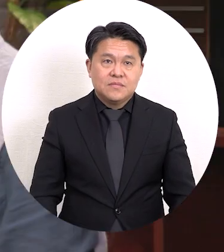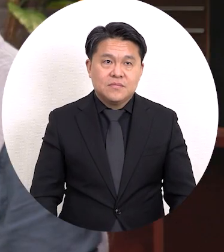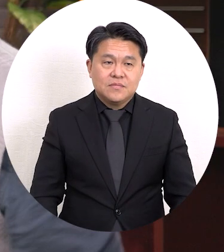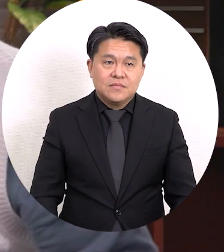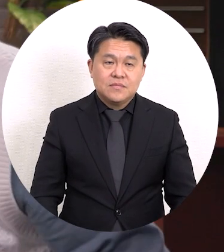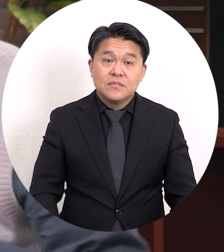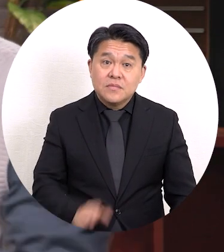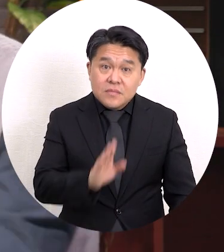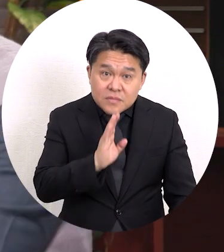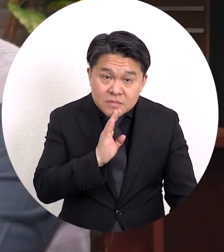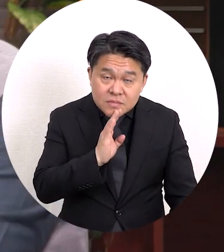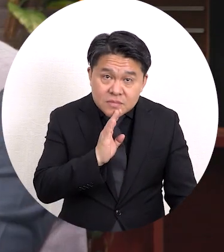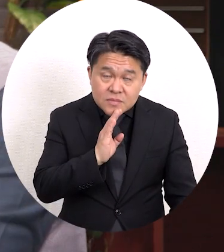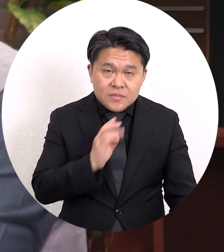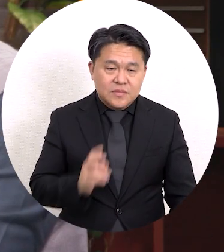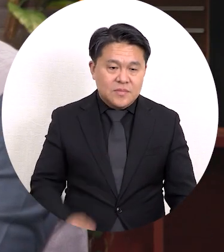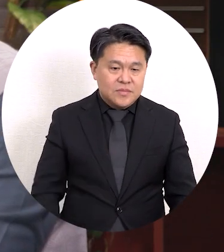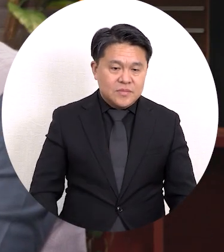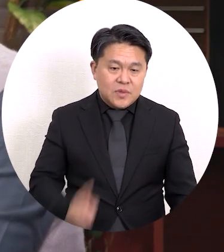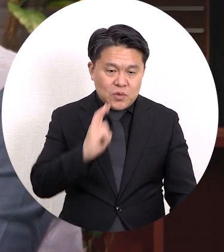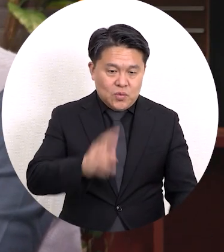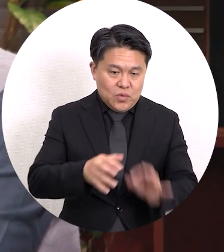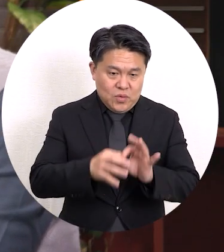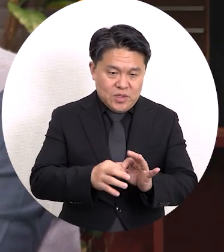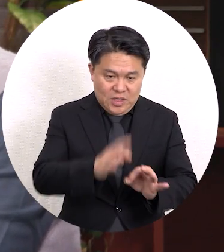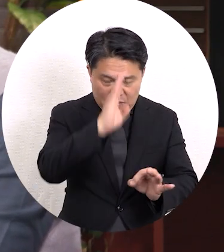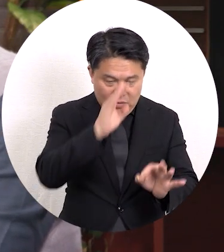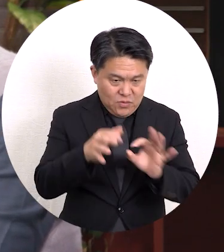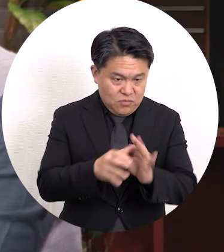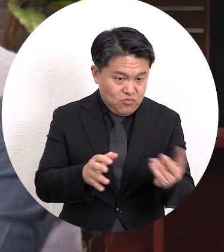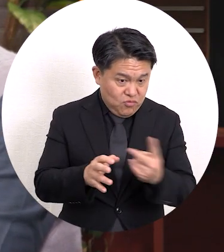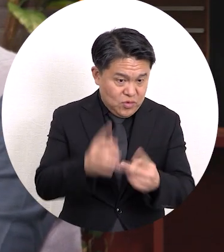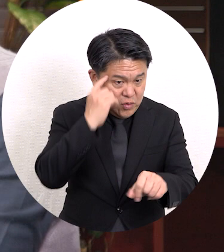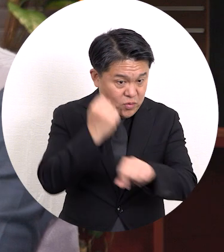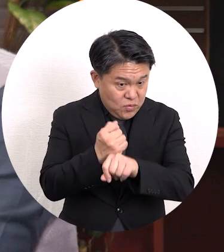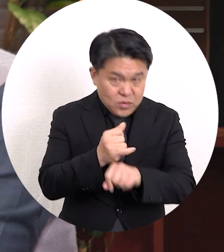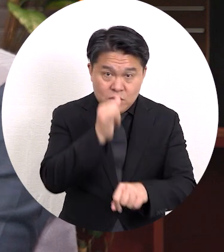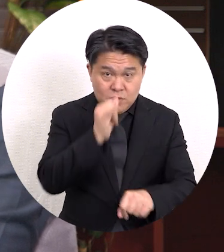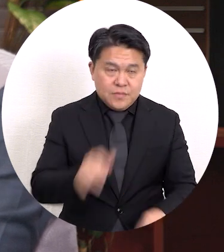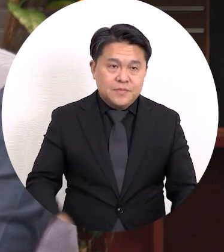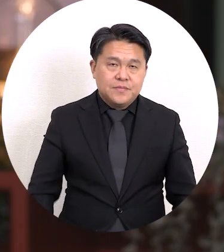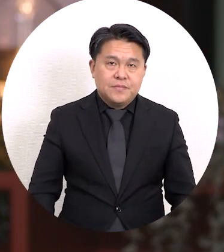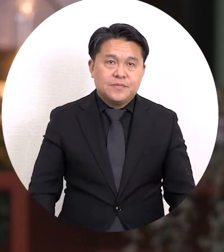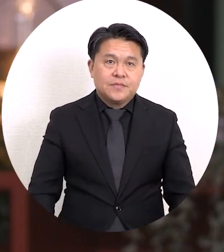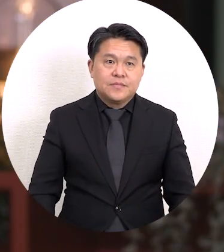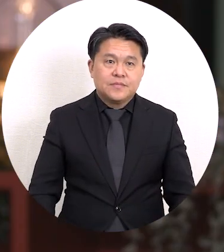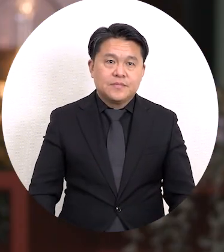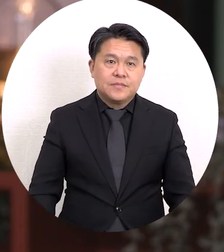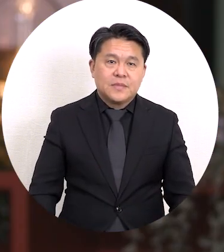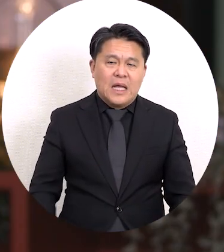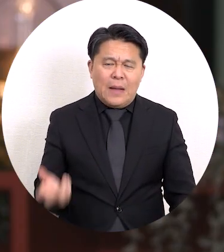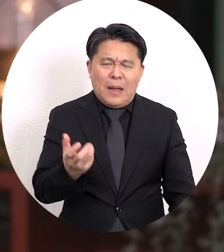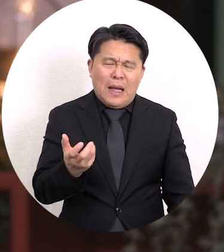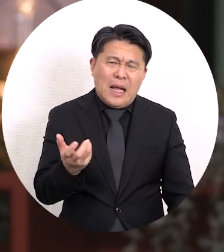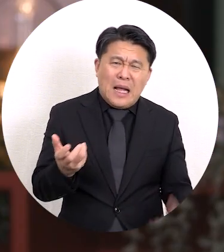There have even been studies conducted on this. When someone experiences severe pain,